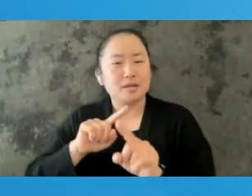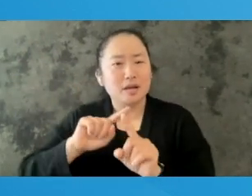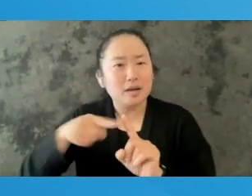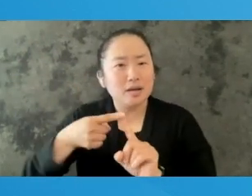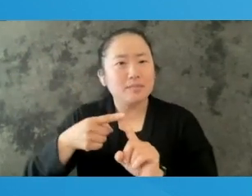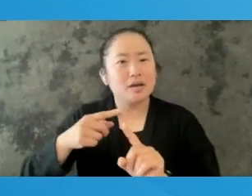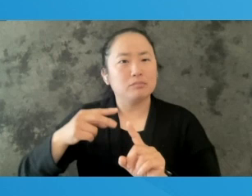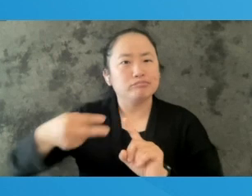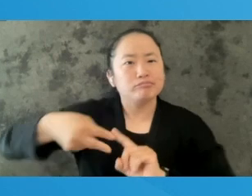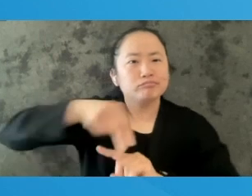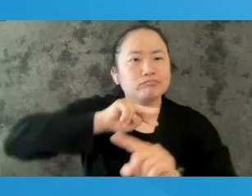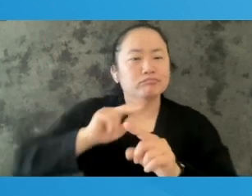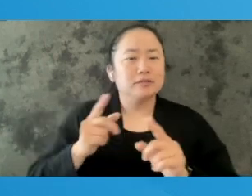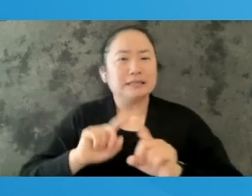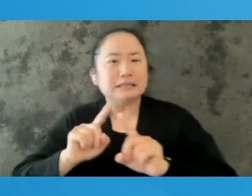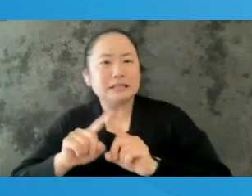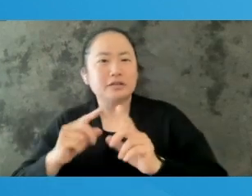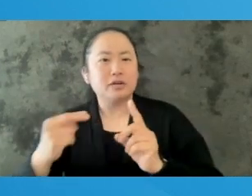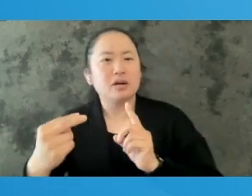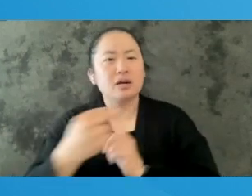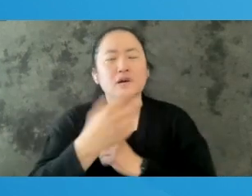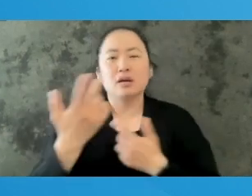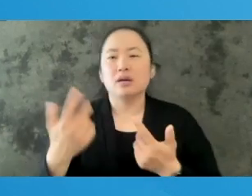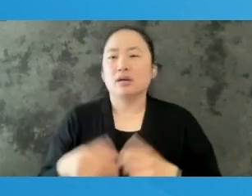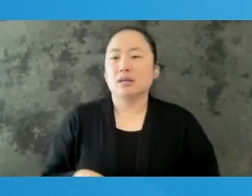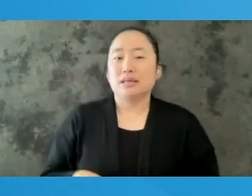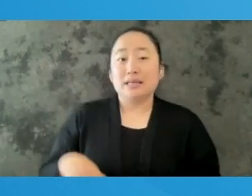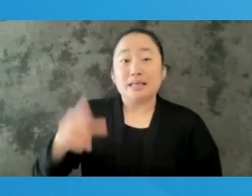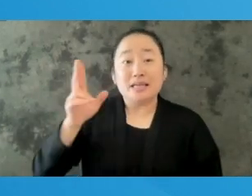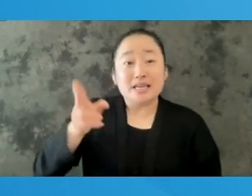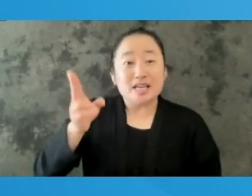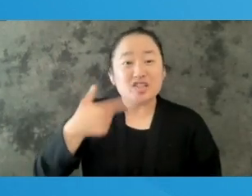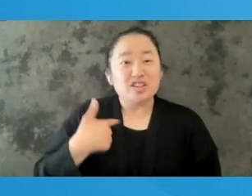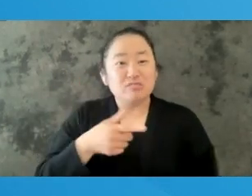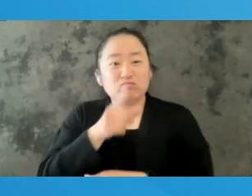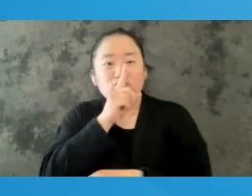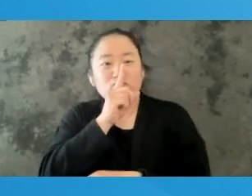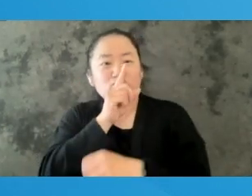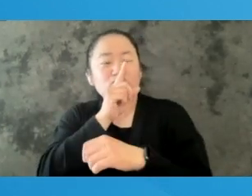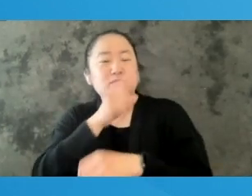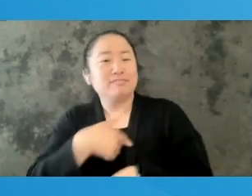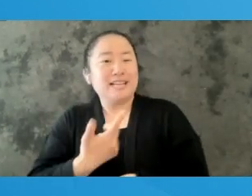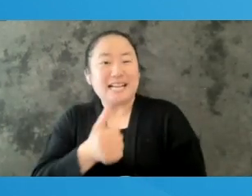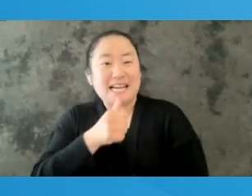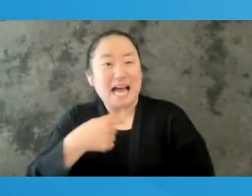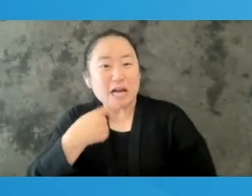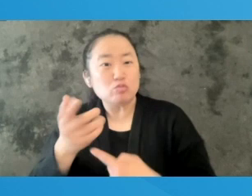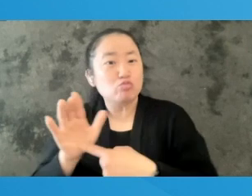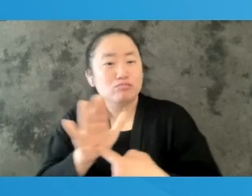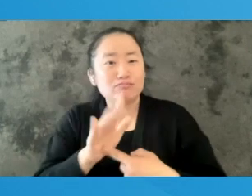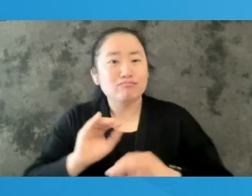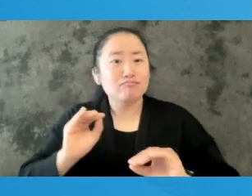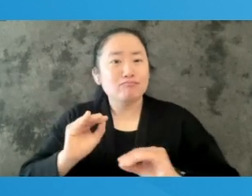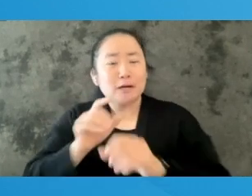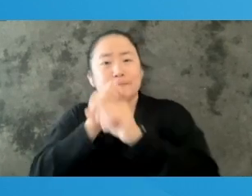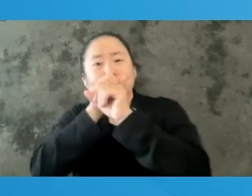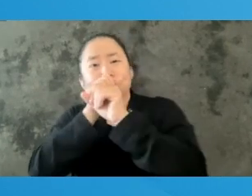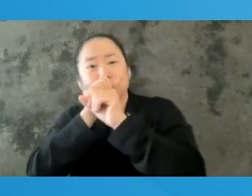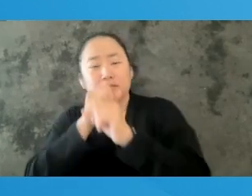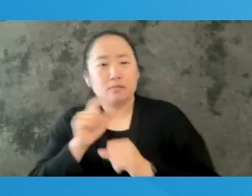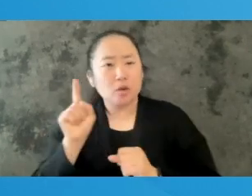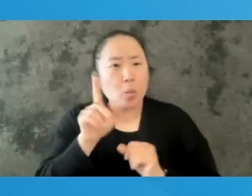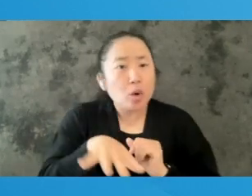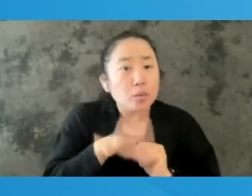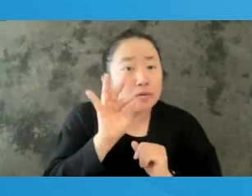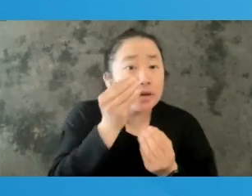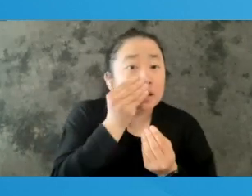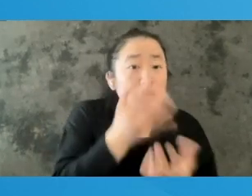you know, the history that is not being told, where the information is found, multiple sources.